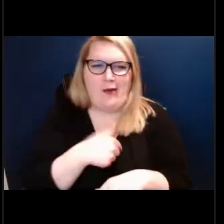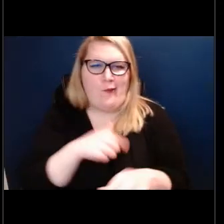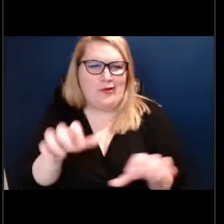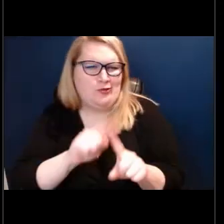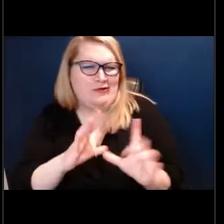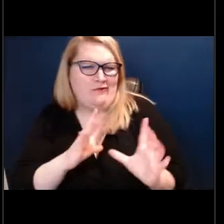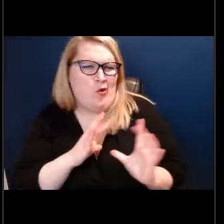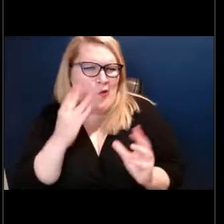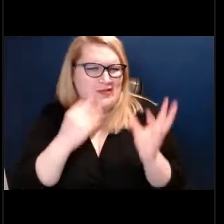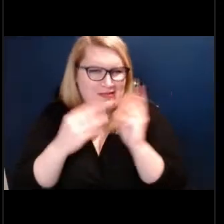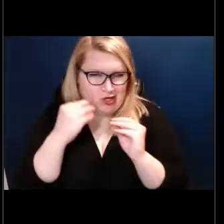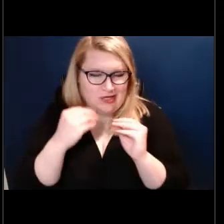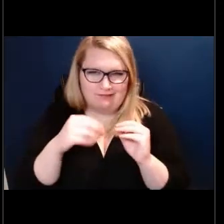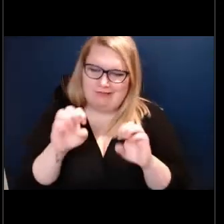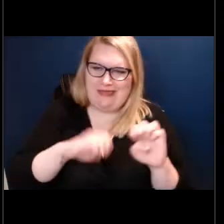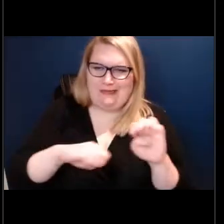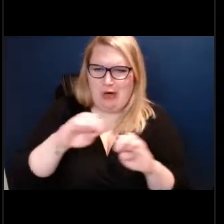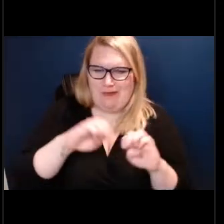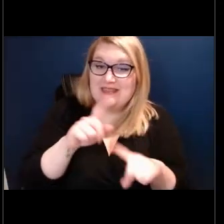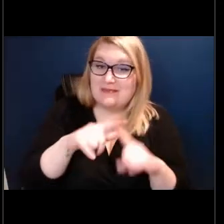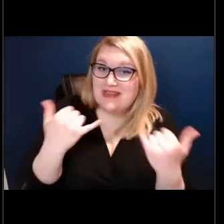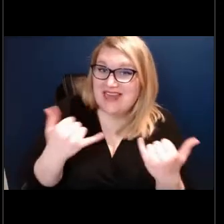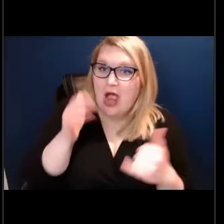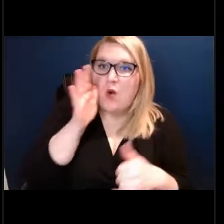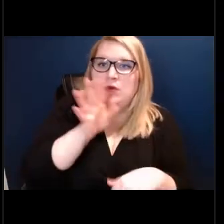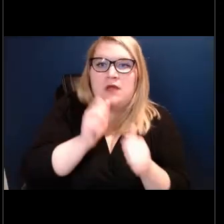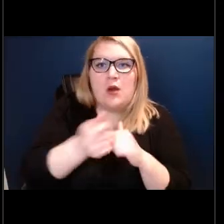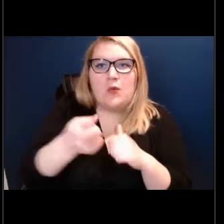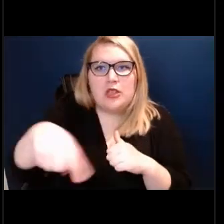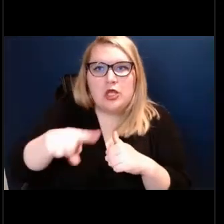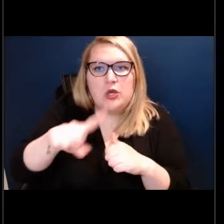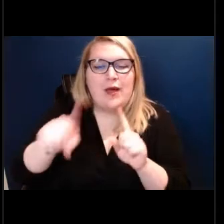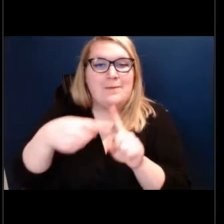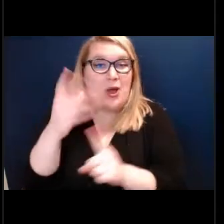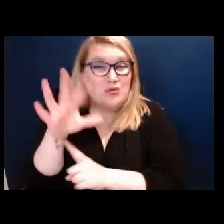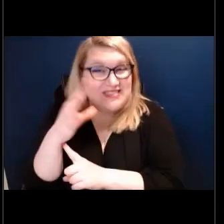However, today we're going to talk to you about satellites and more importantly we're going to give you